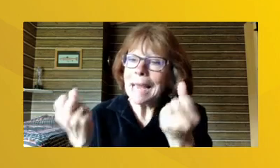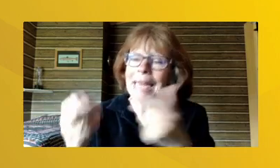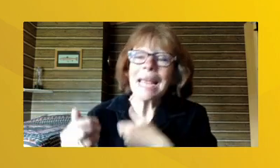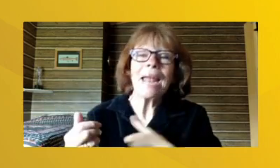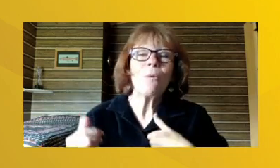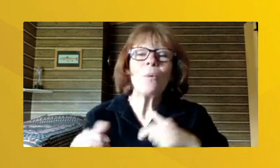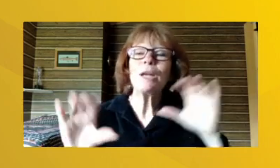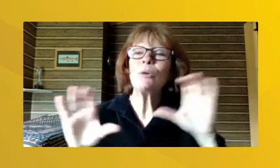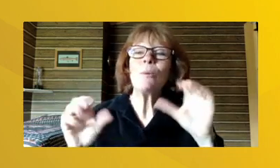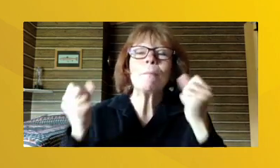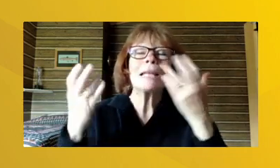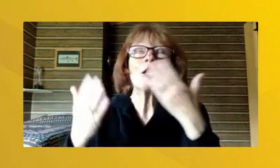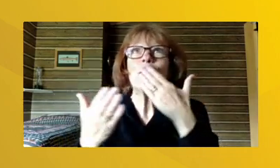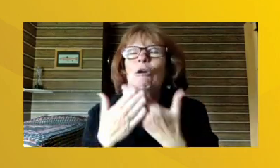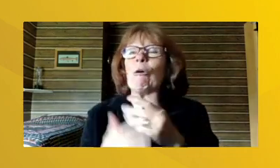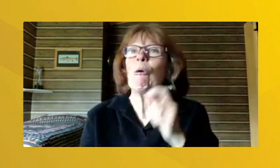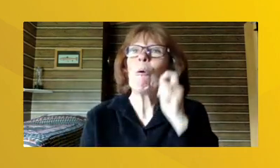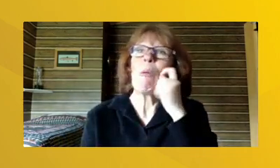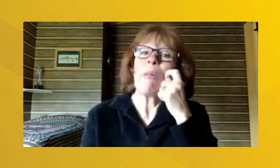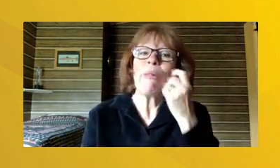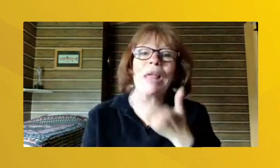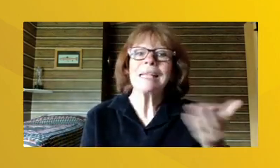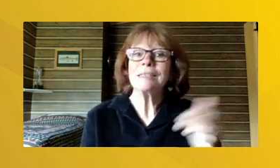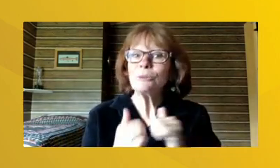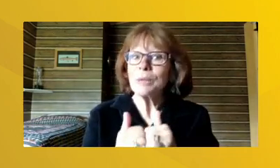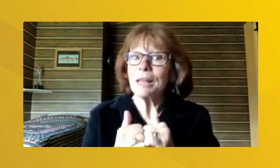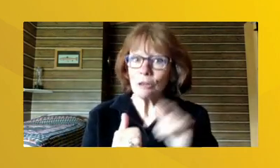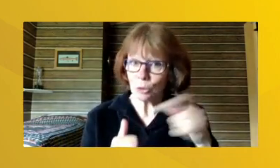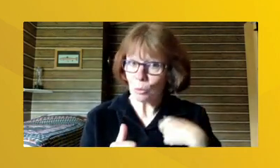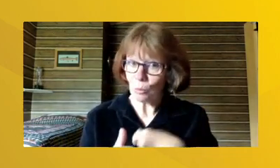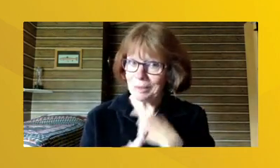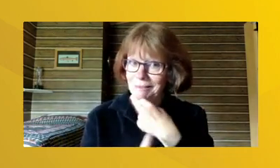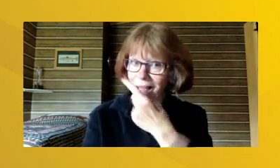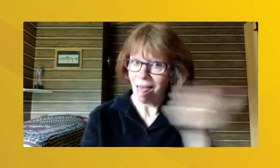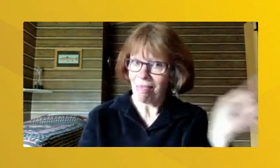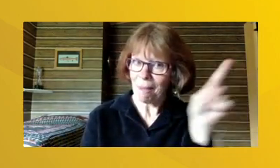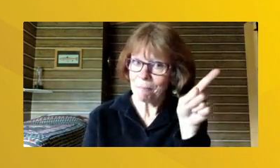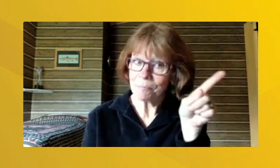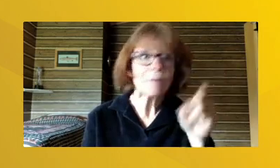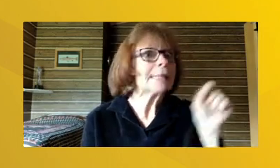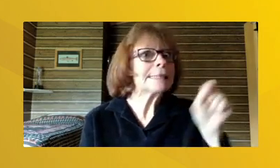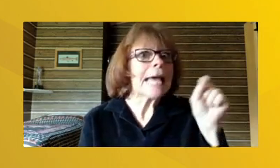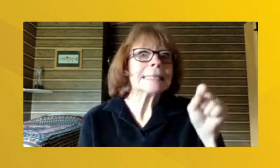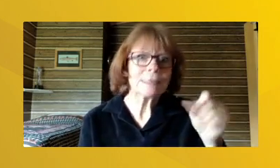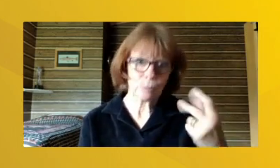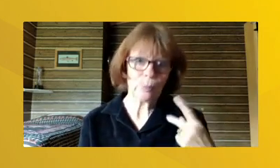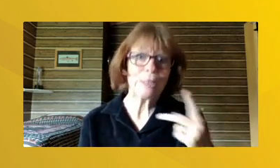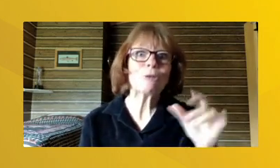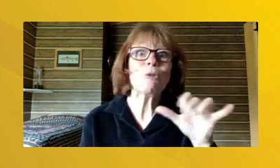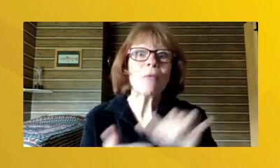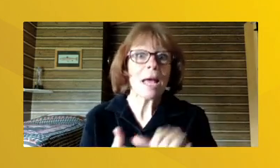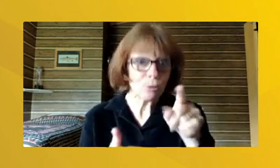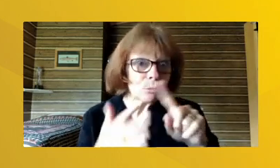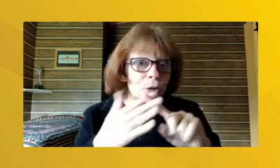Should we tell them a little bit about it? Yeah, yeah, that's a good idea. We're going to do that. You want to do this part?